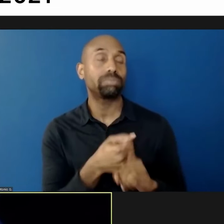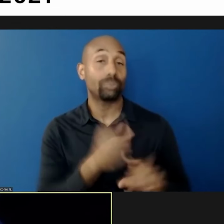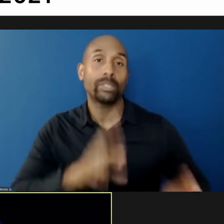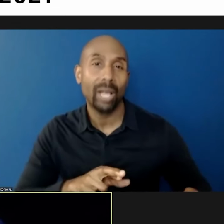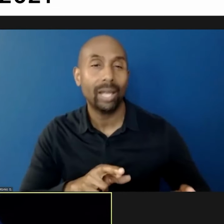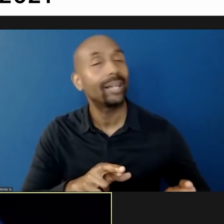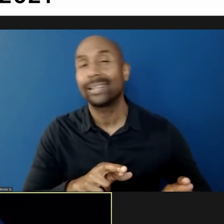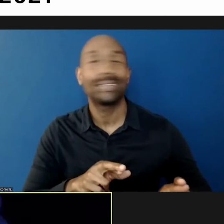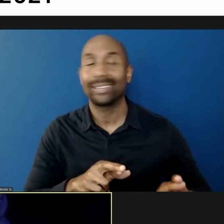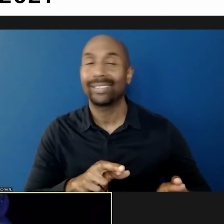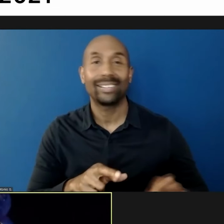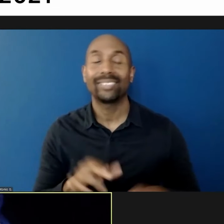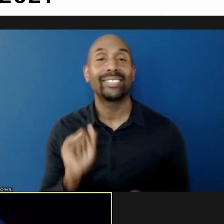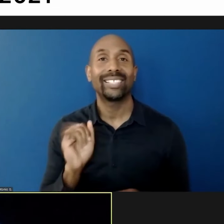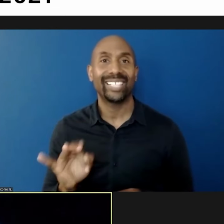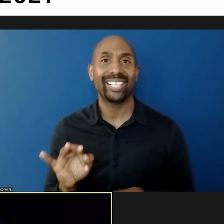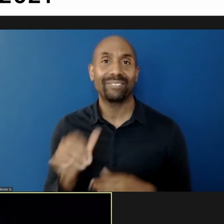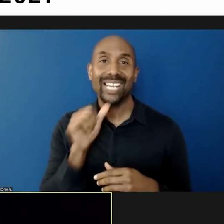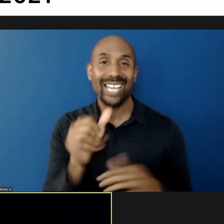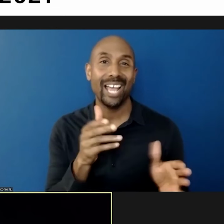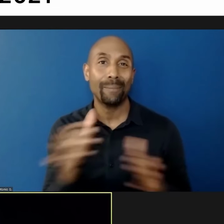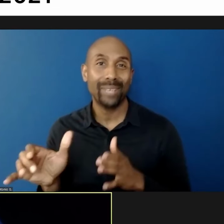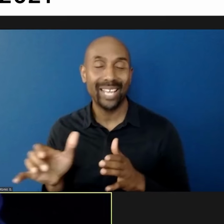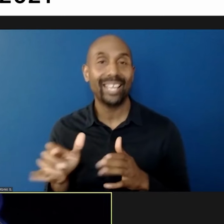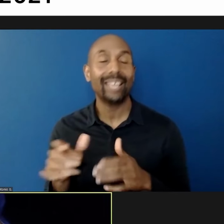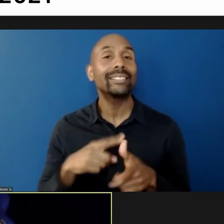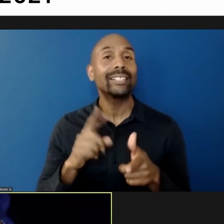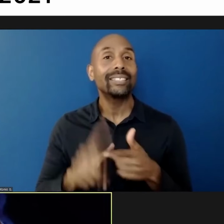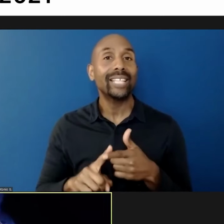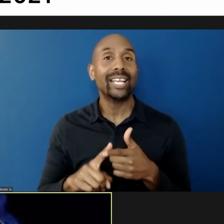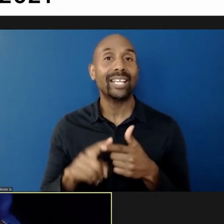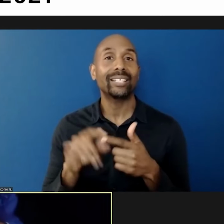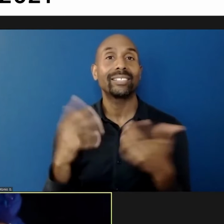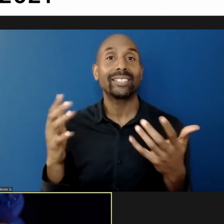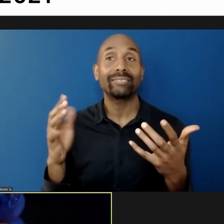more likely to fall even harder, so I think having that Foundation to start with is really